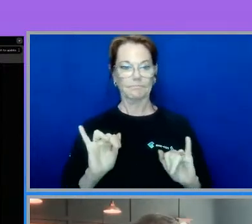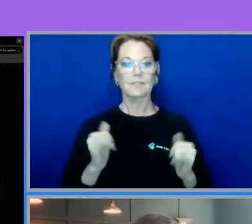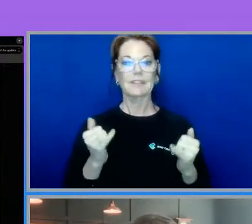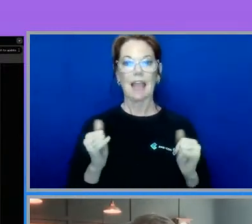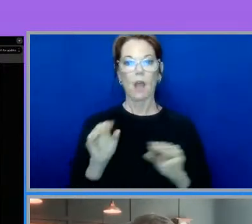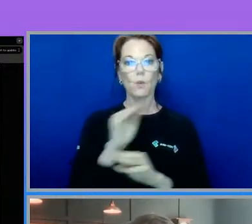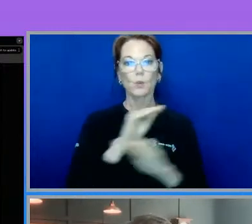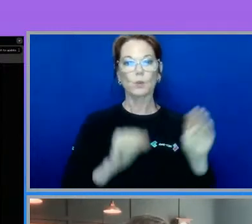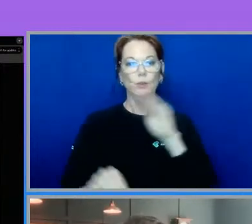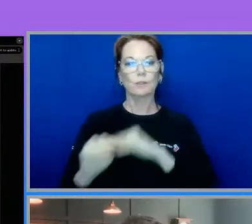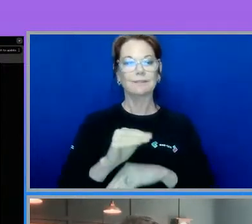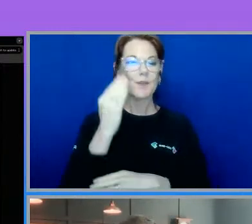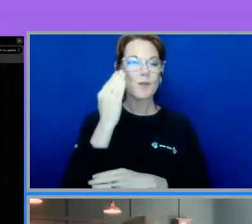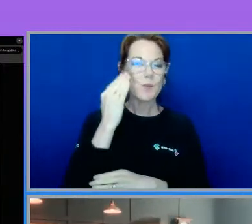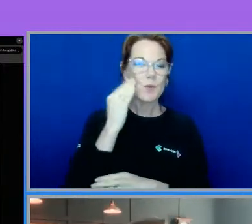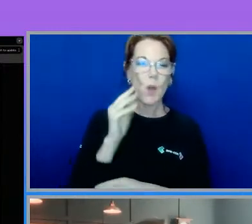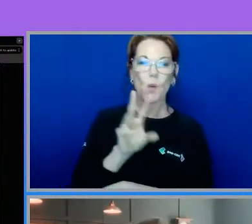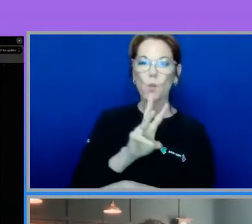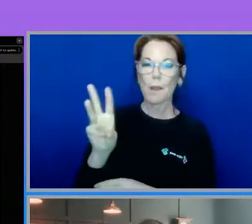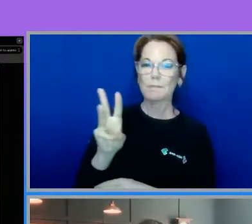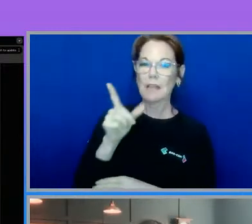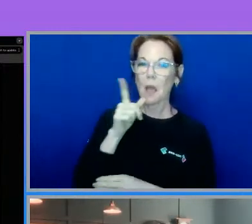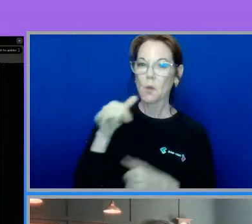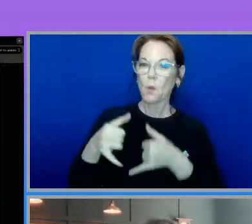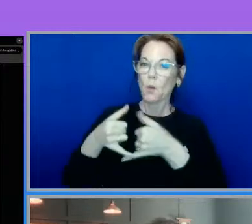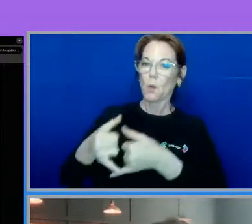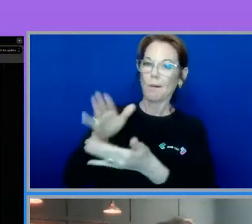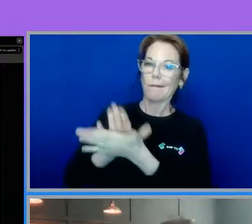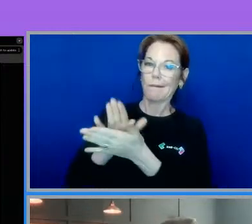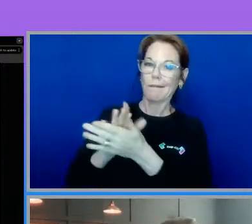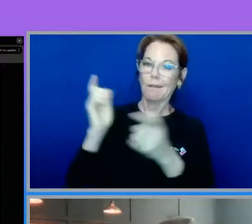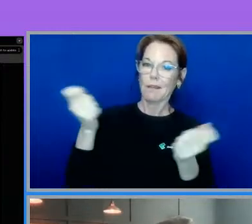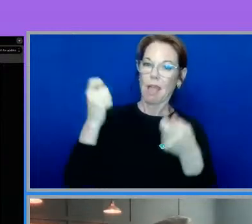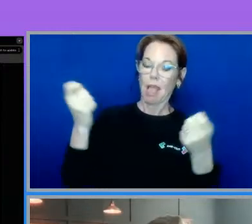around. We're all familiar with those award winning websites that we see where things move, and content is laid out in